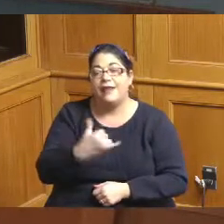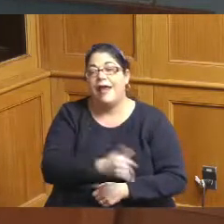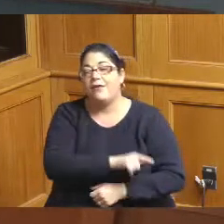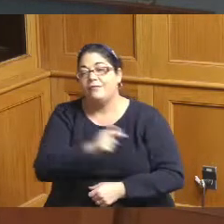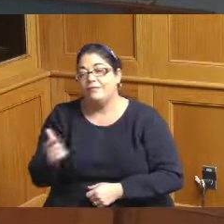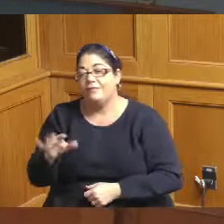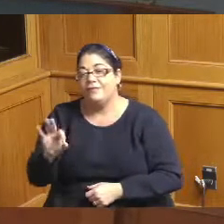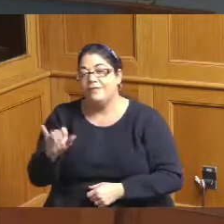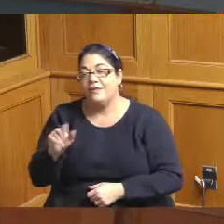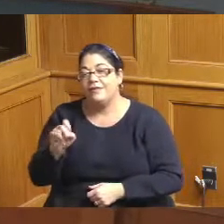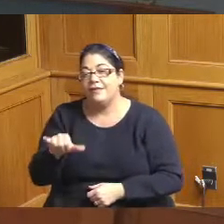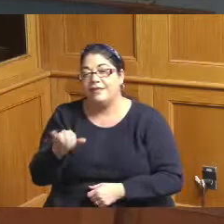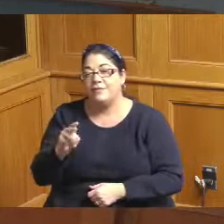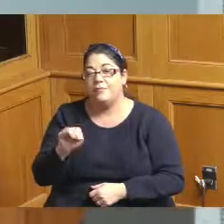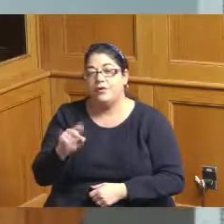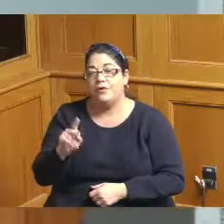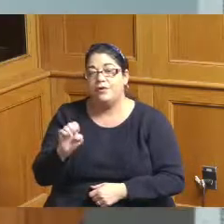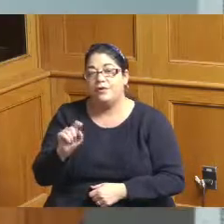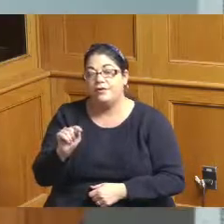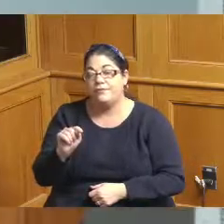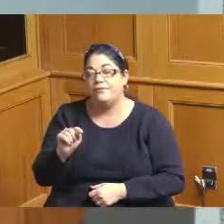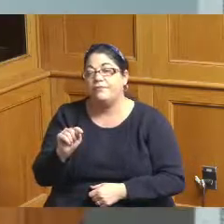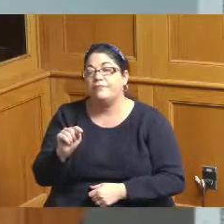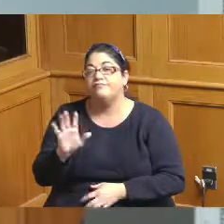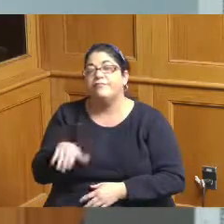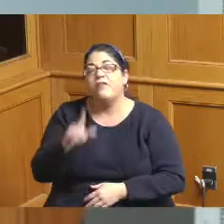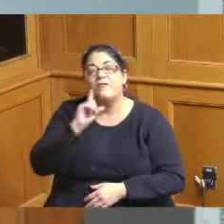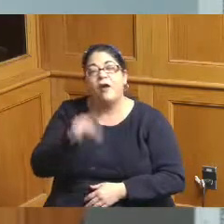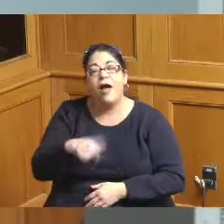actually for other reasons Findlay Markets